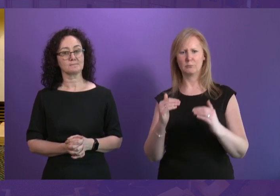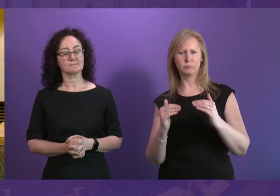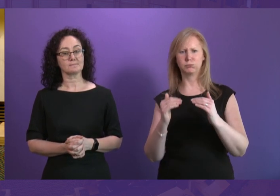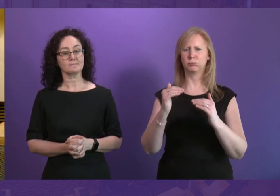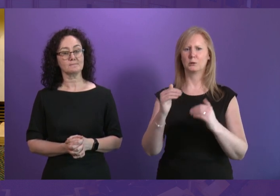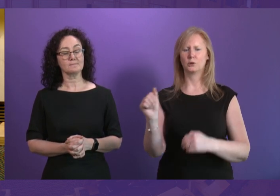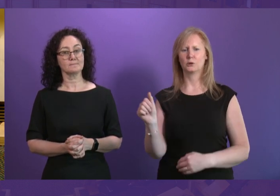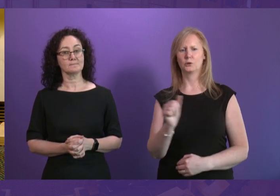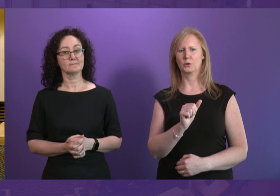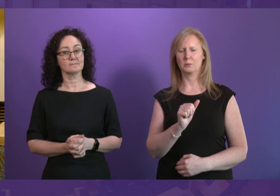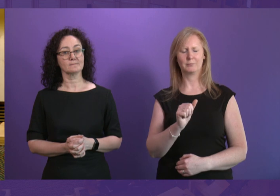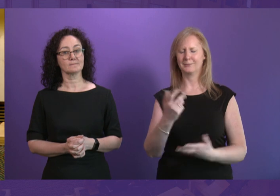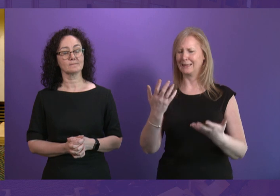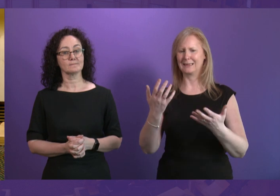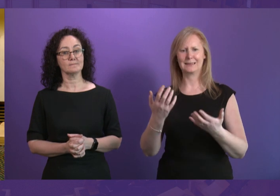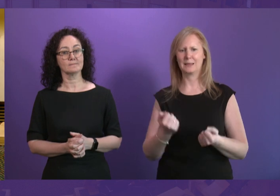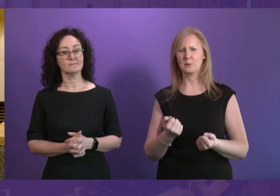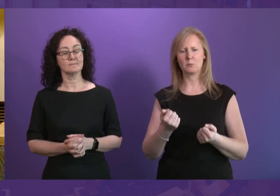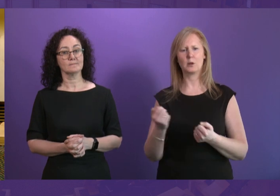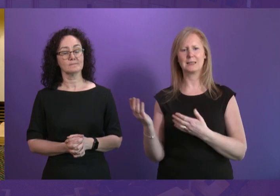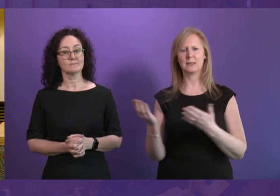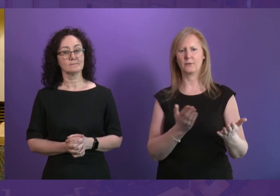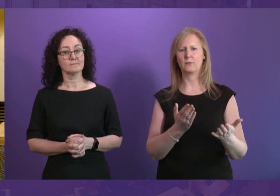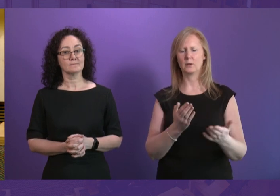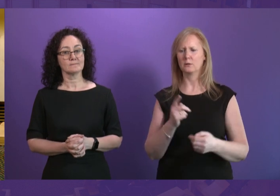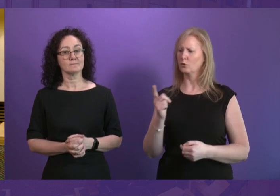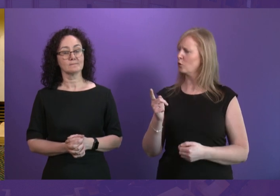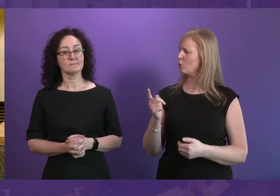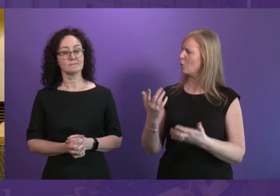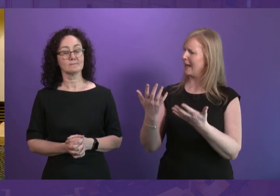providing an unacceptable service. Does the First Minister accept that the public have